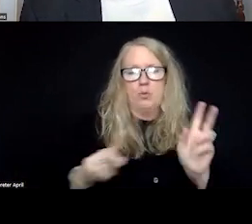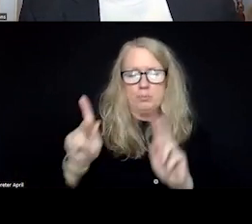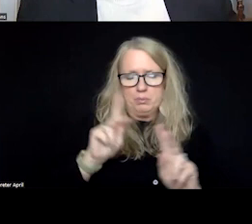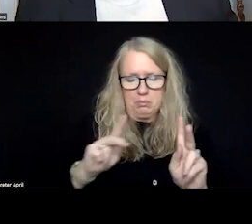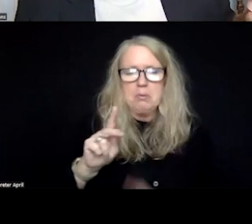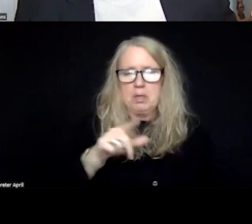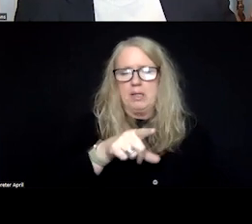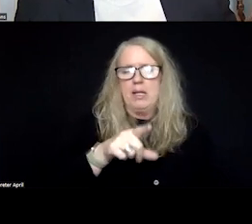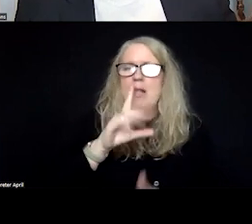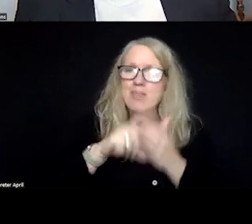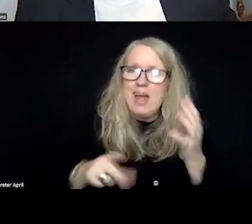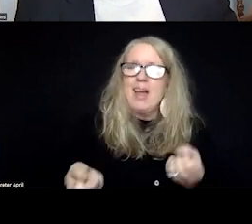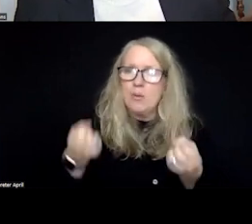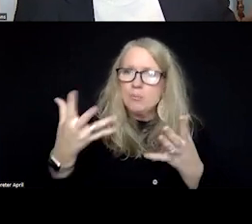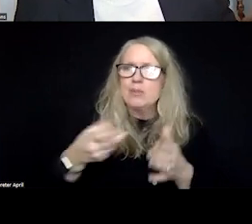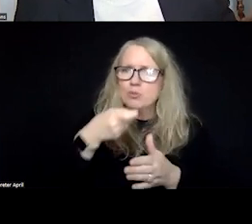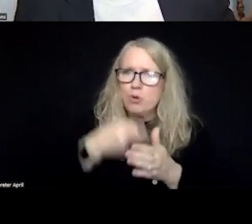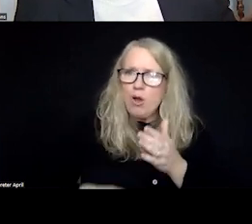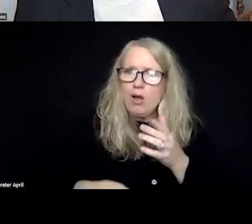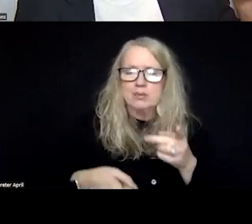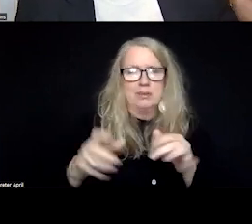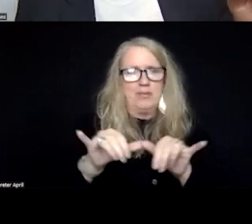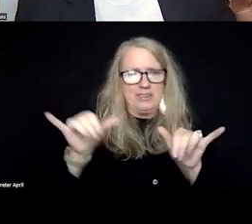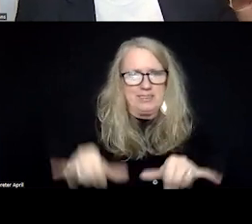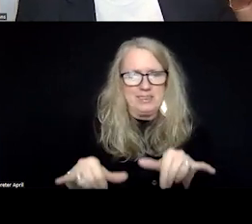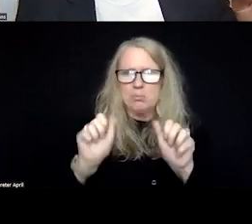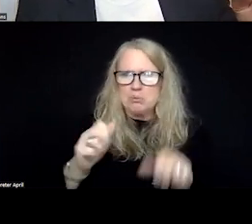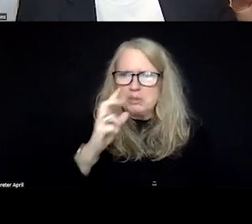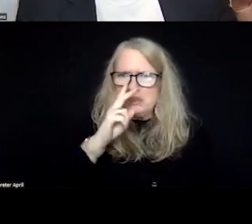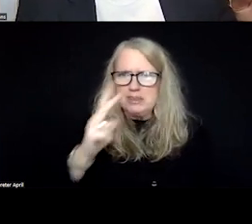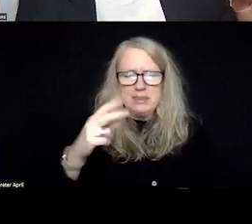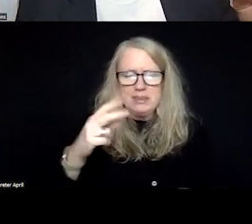IS WHAT THEY WERE COSTING THE SYSTEM. AS WE ENGAGE, THE COST